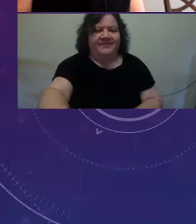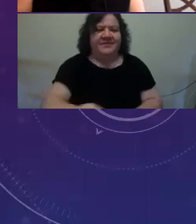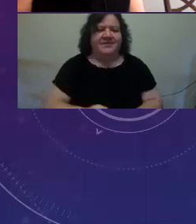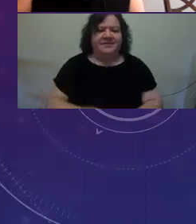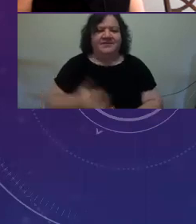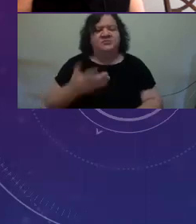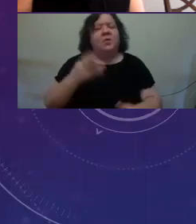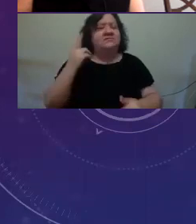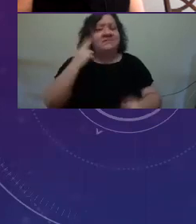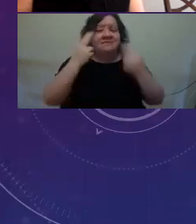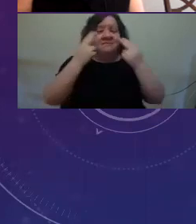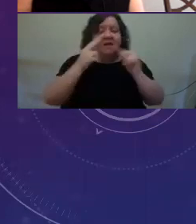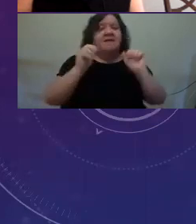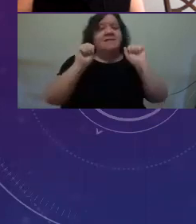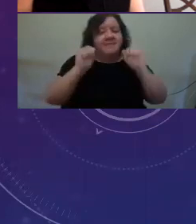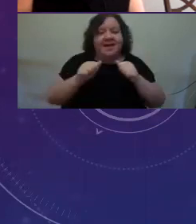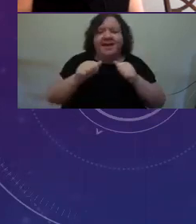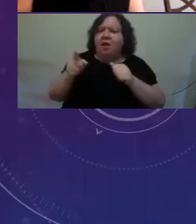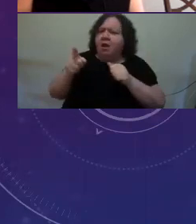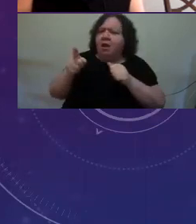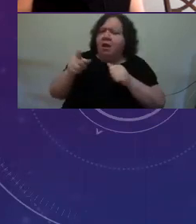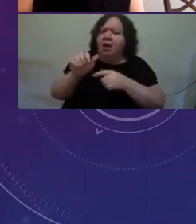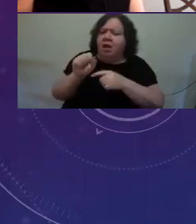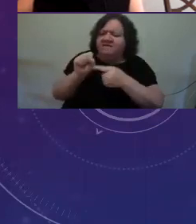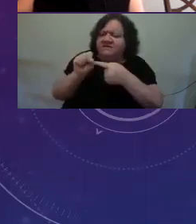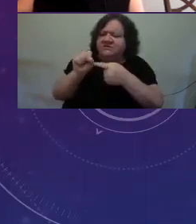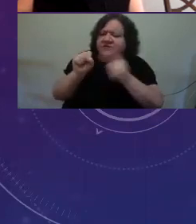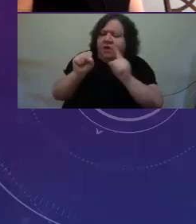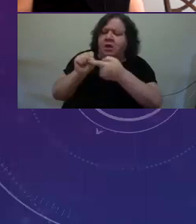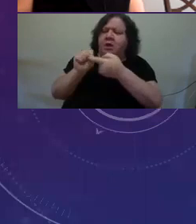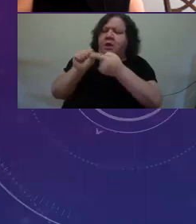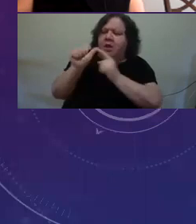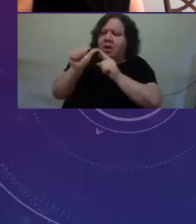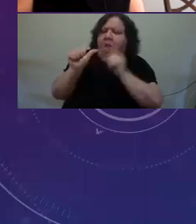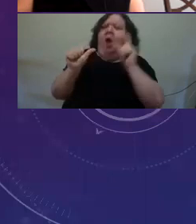more trainers who know sign language and who know Braille I would like for